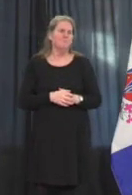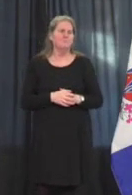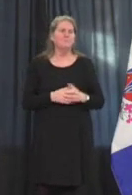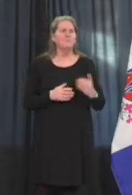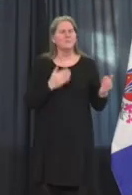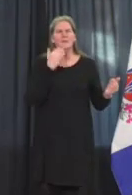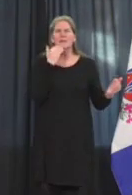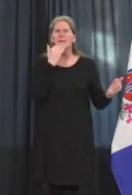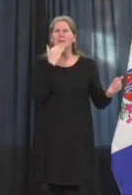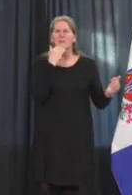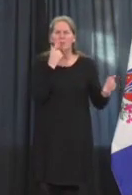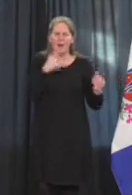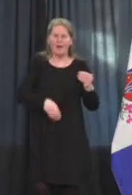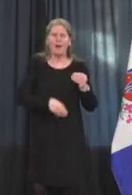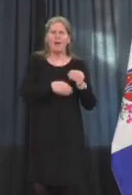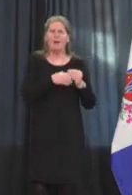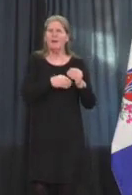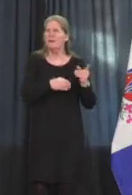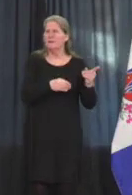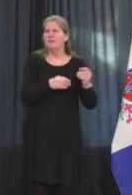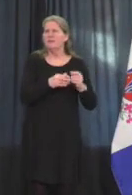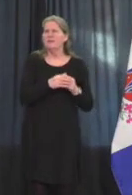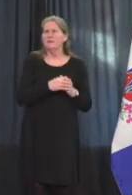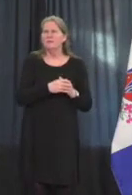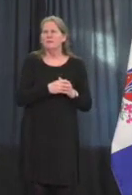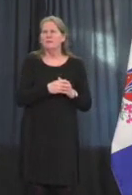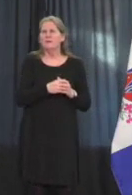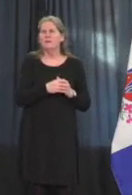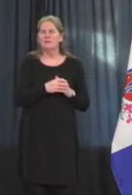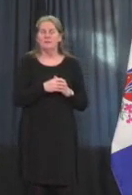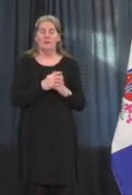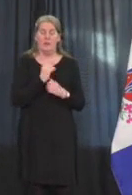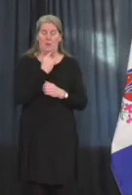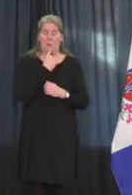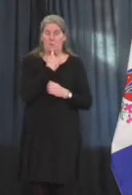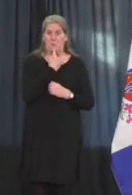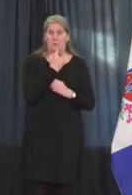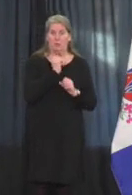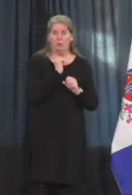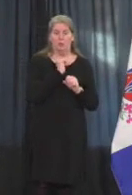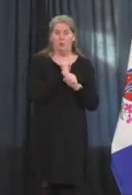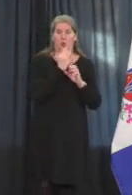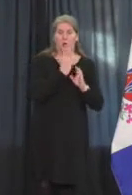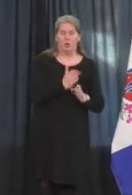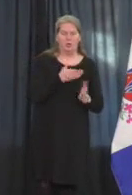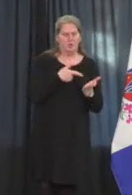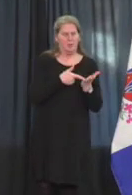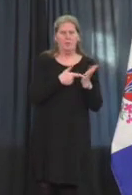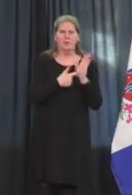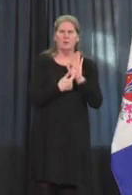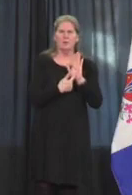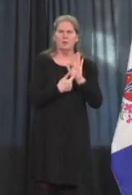THANKS. I'M JUST GOING TO ADD THAT THE DEFINITION OF CRITICAL WORKERS IS IN THE HEALTH PROTECTION